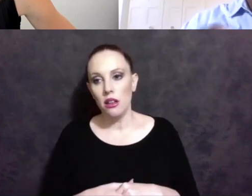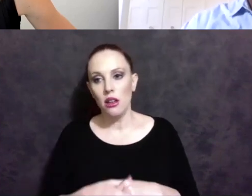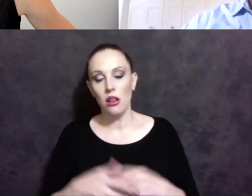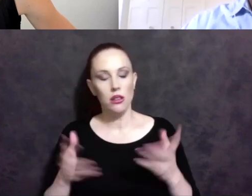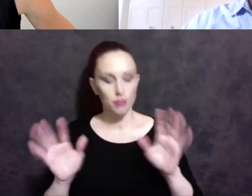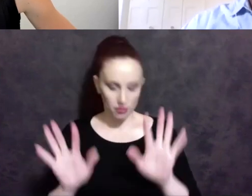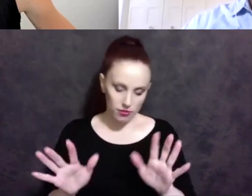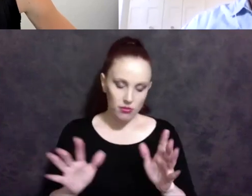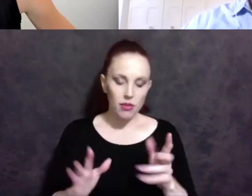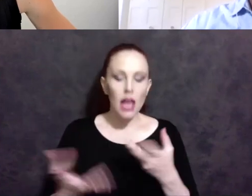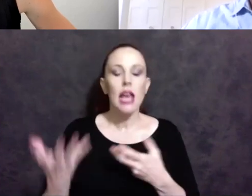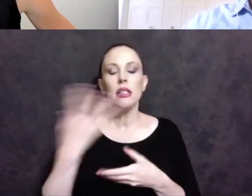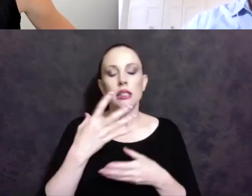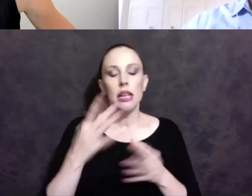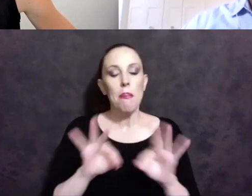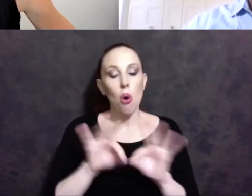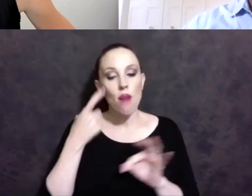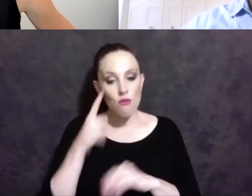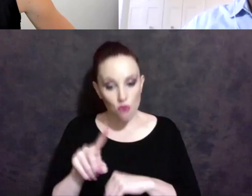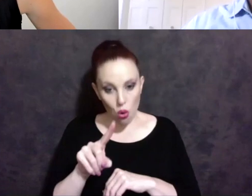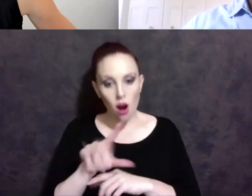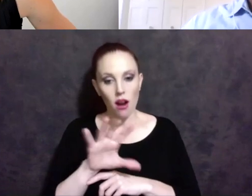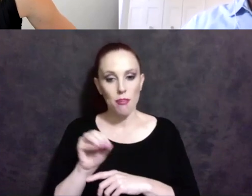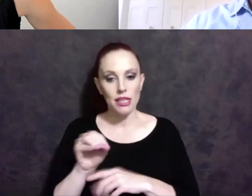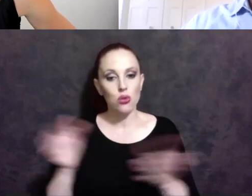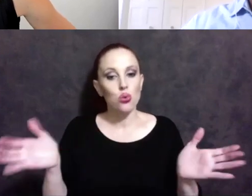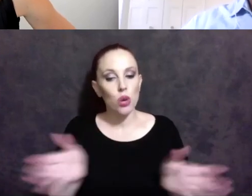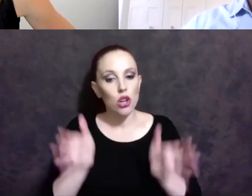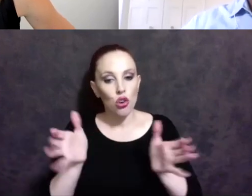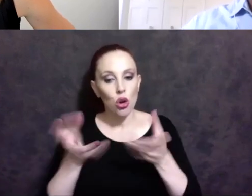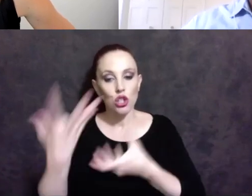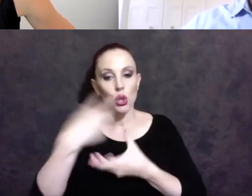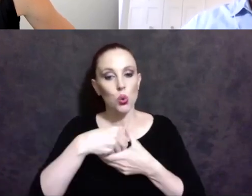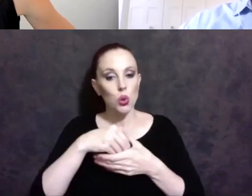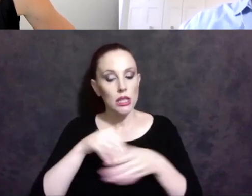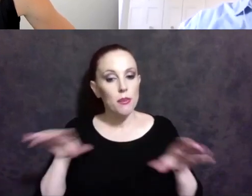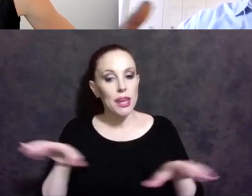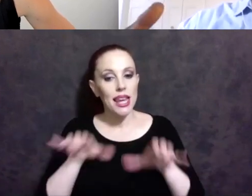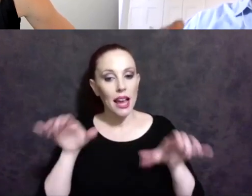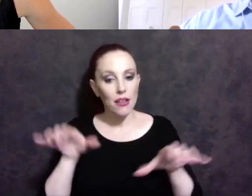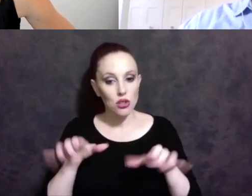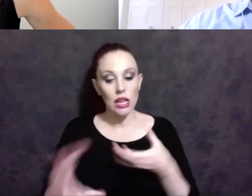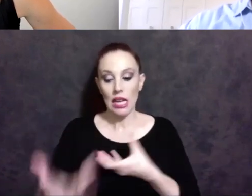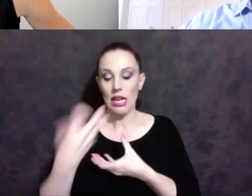companies to encourage inclusive behaviors. And inclusive behaviors challenges that normative